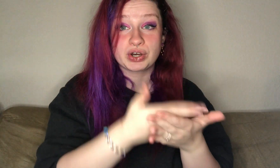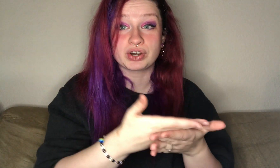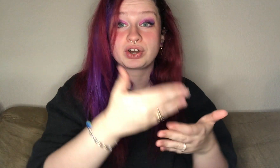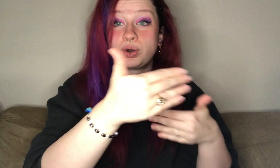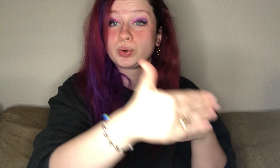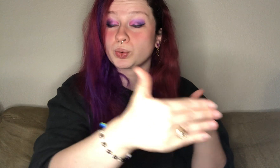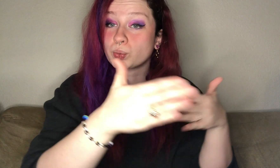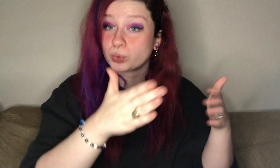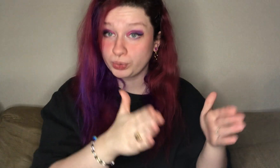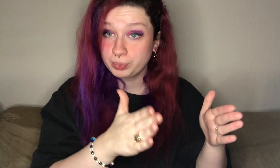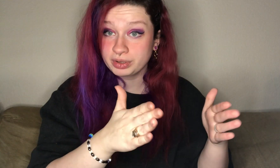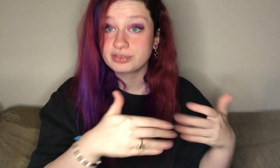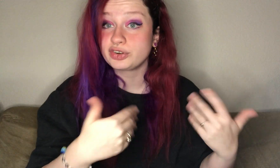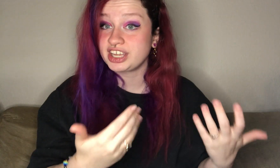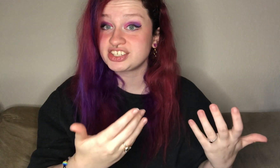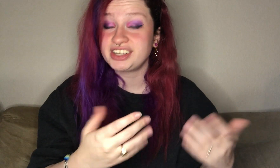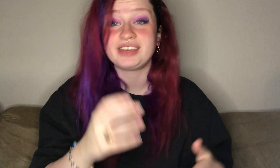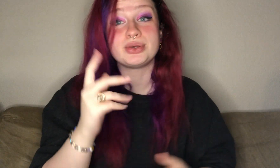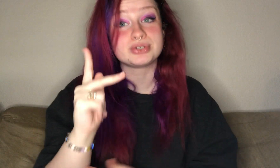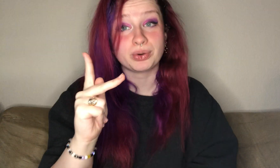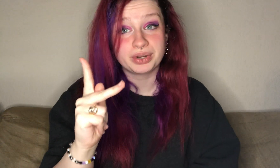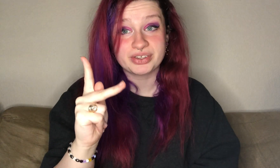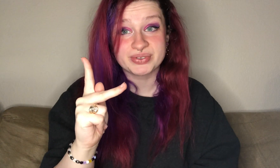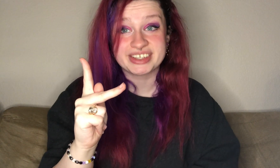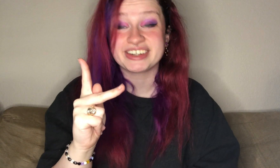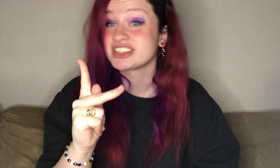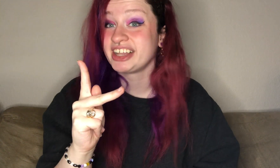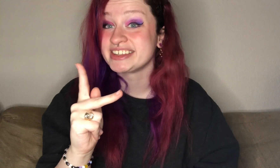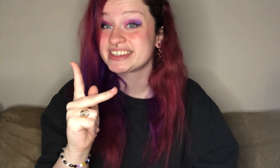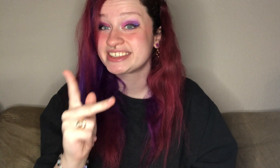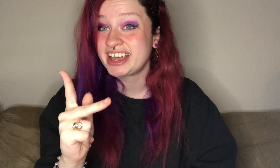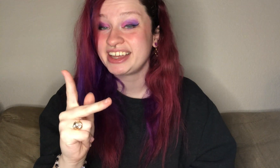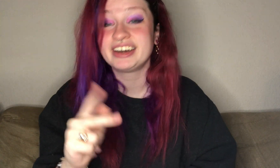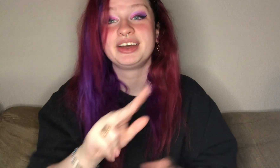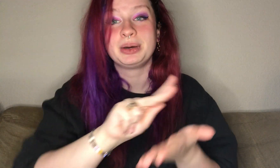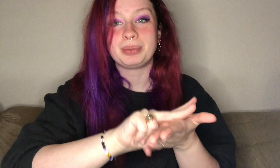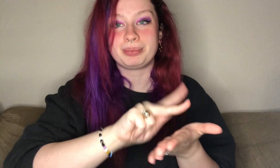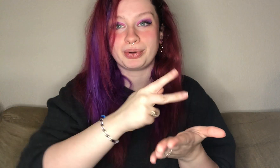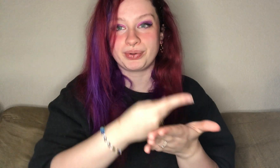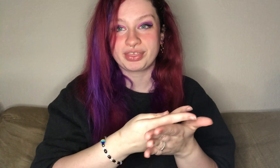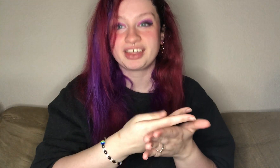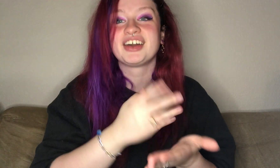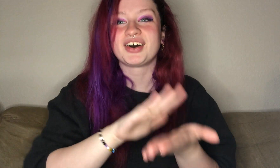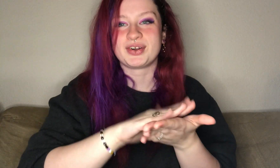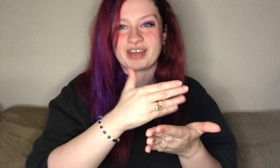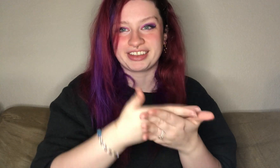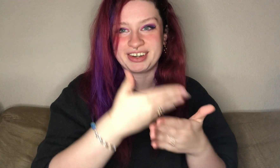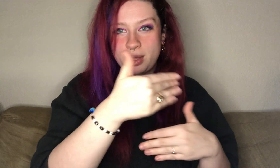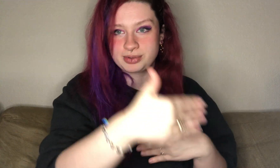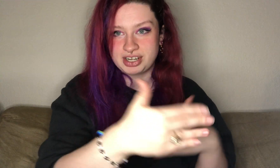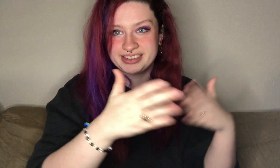cook-room for kitchen if you don't want to use the initialized sign but both are valid options